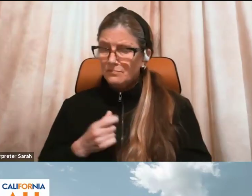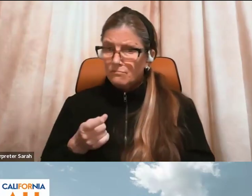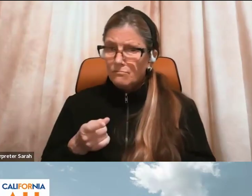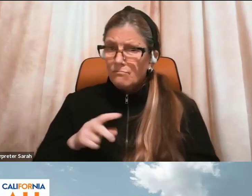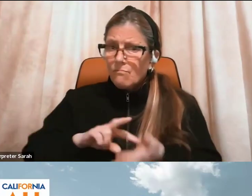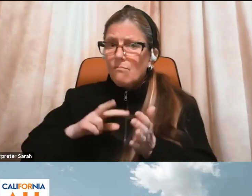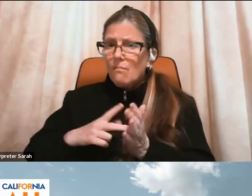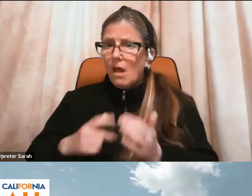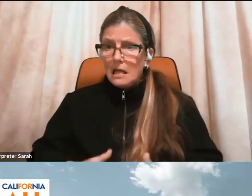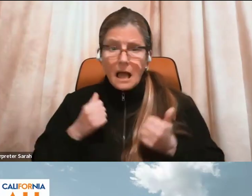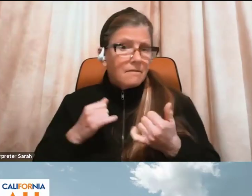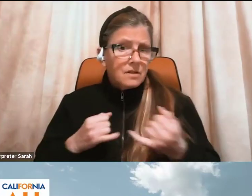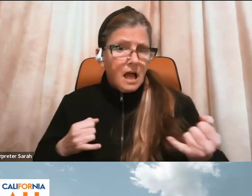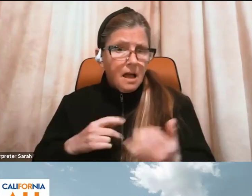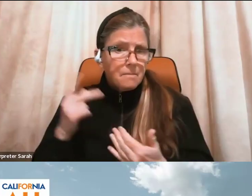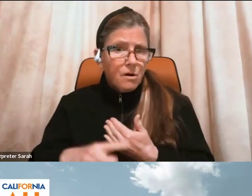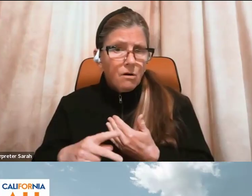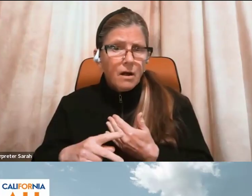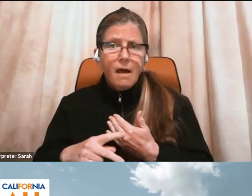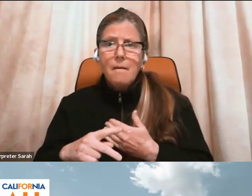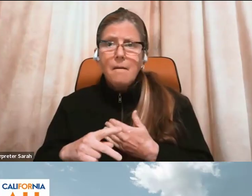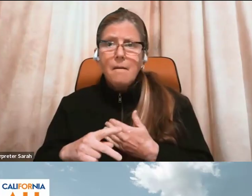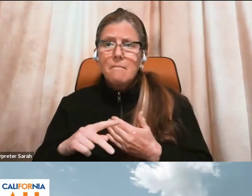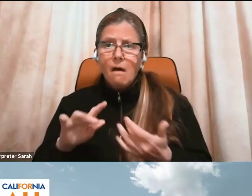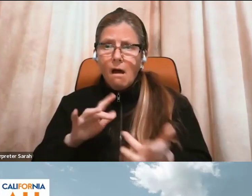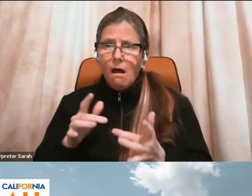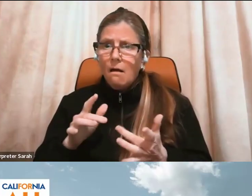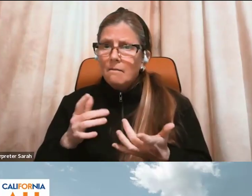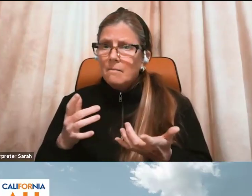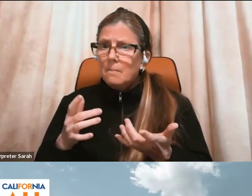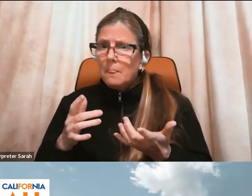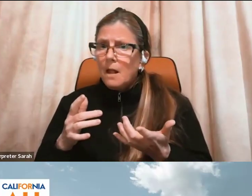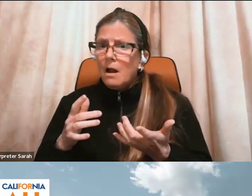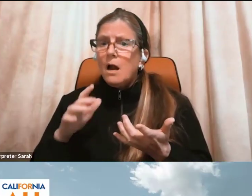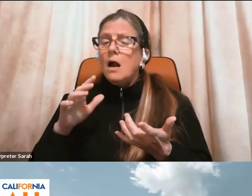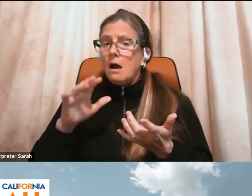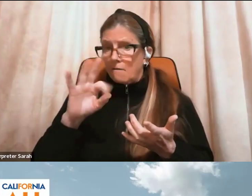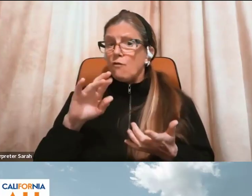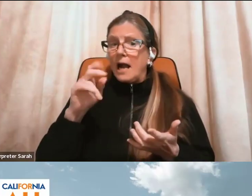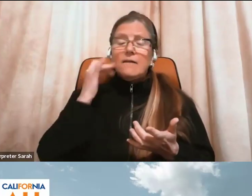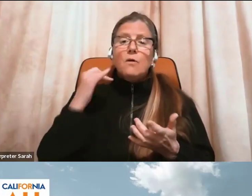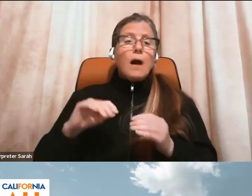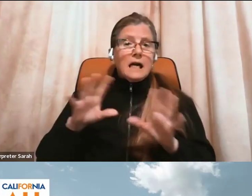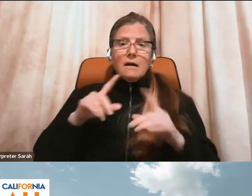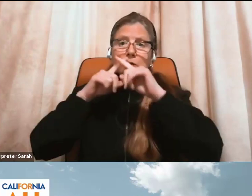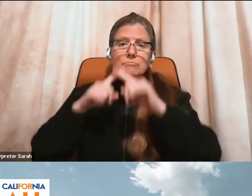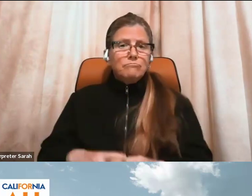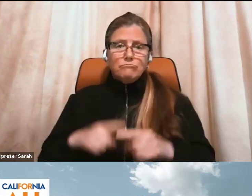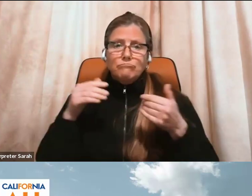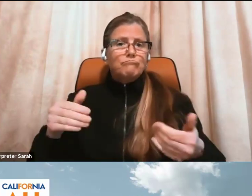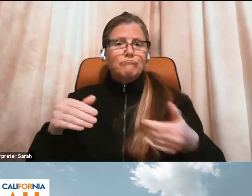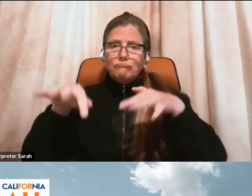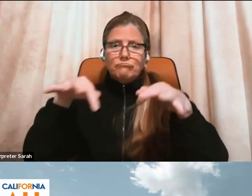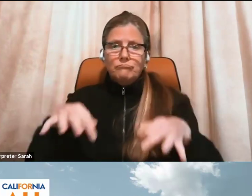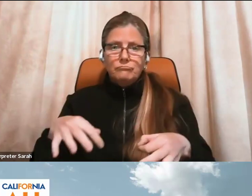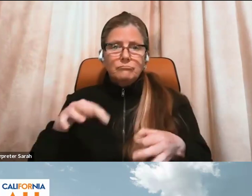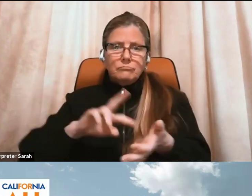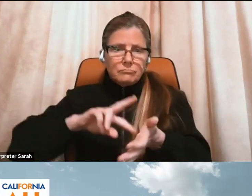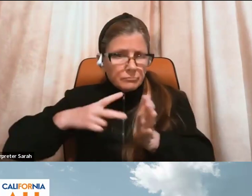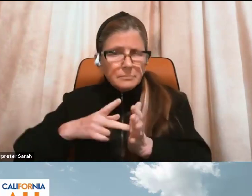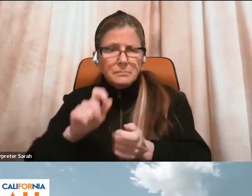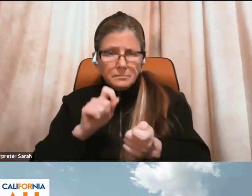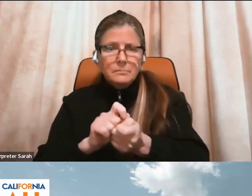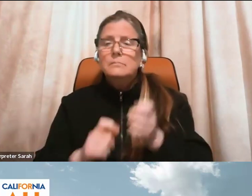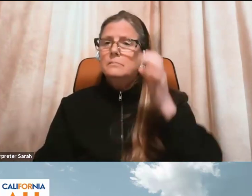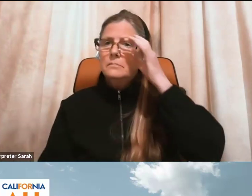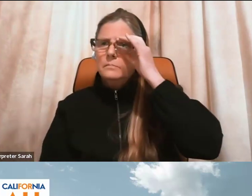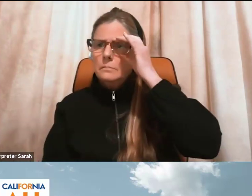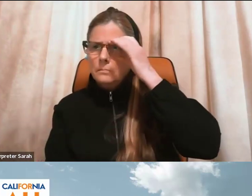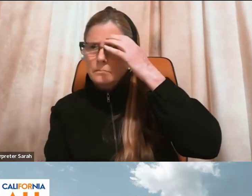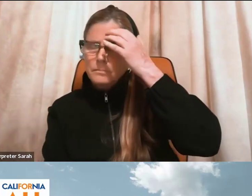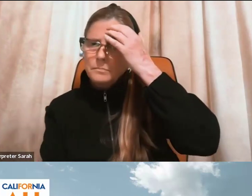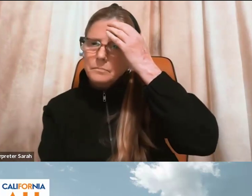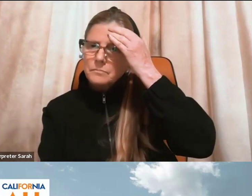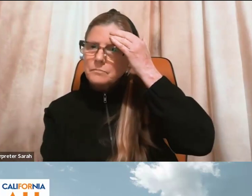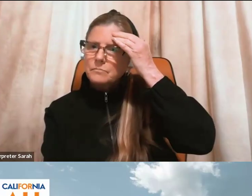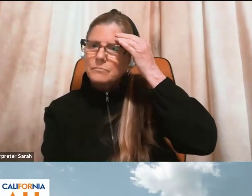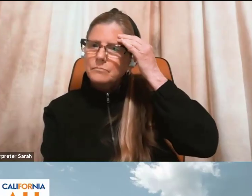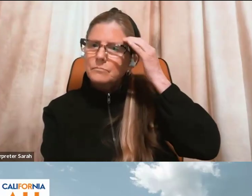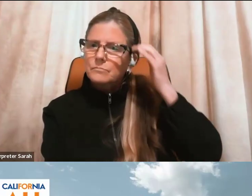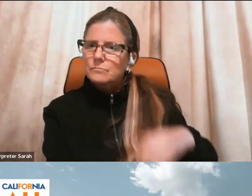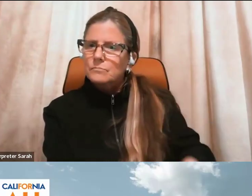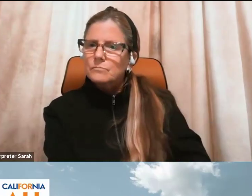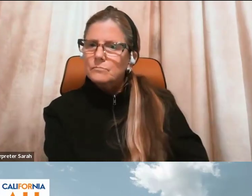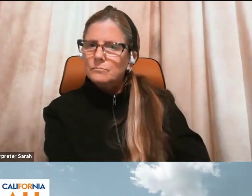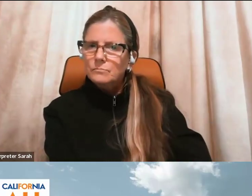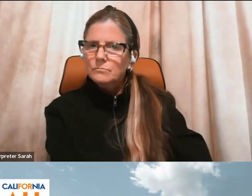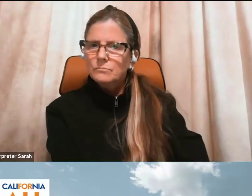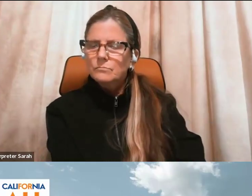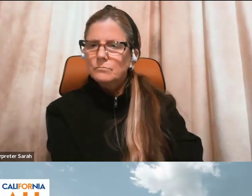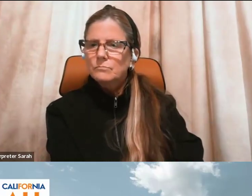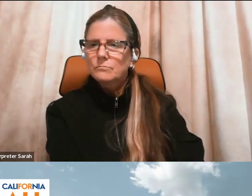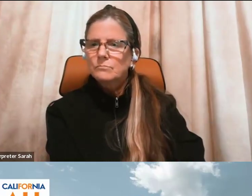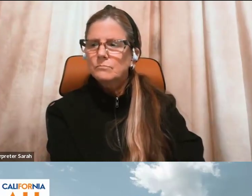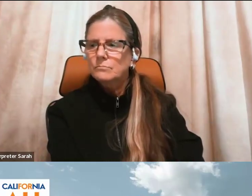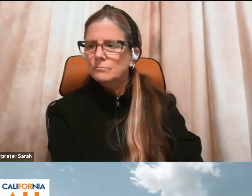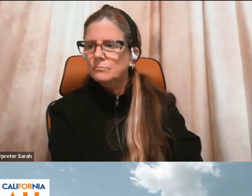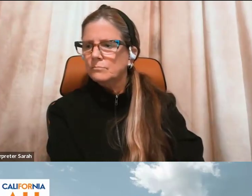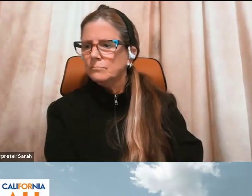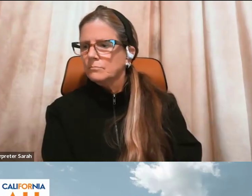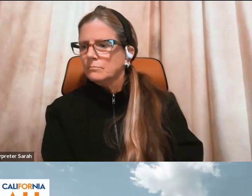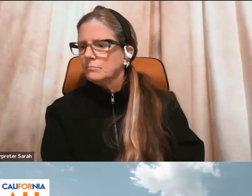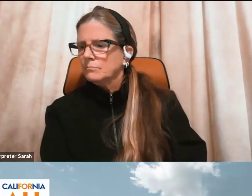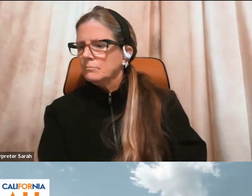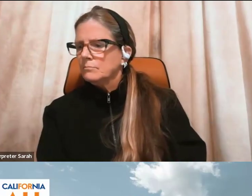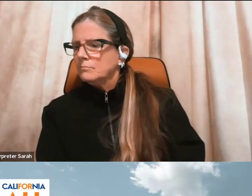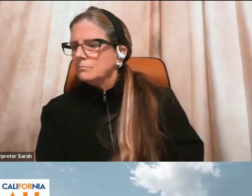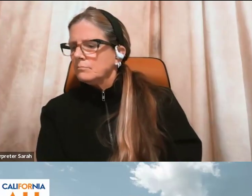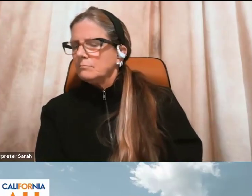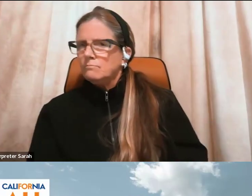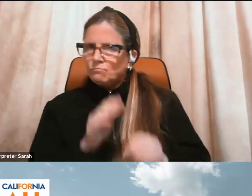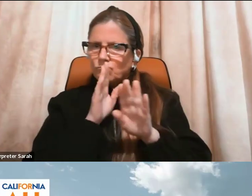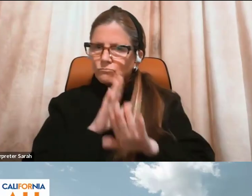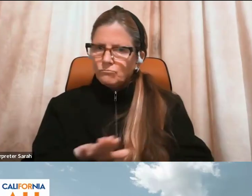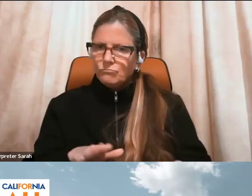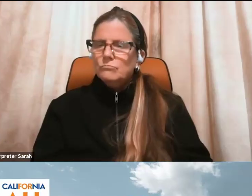Lifeline Program online? Alex Franco, feel free to unmute yourself if you'd like to clarify.